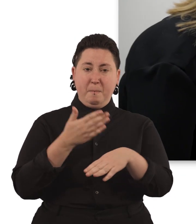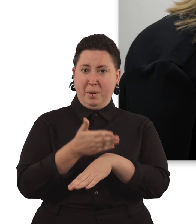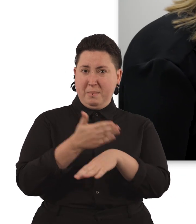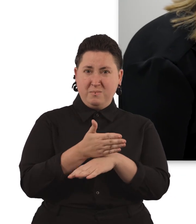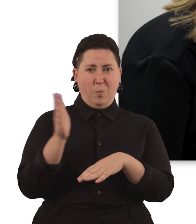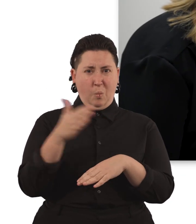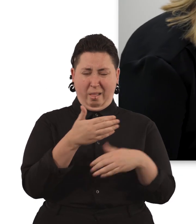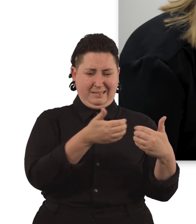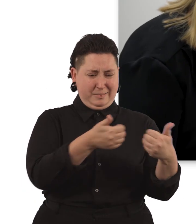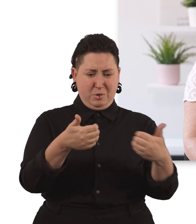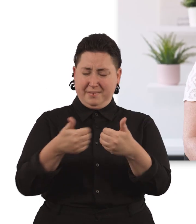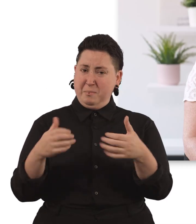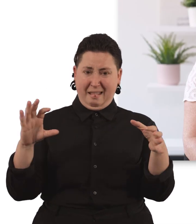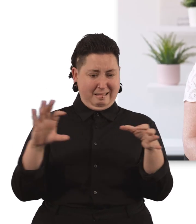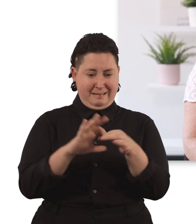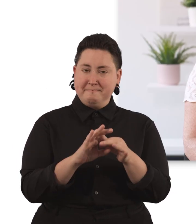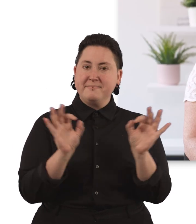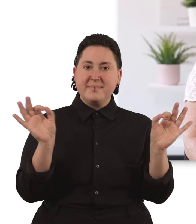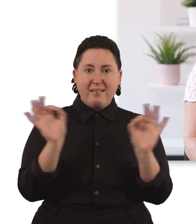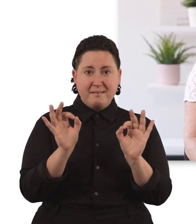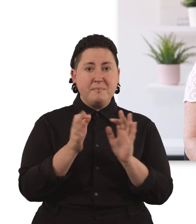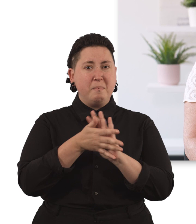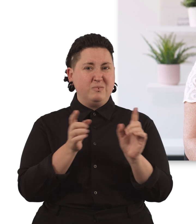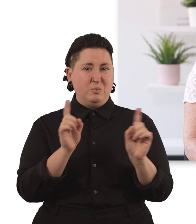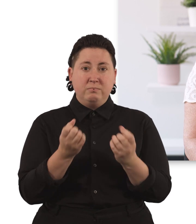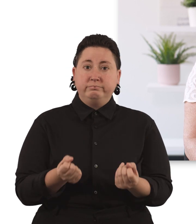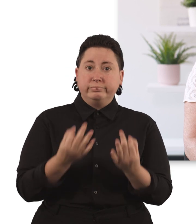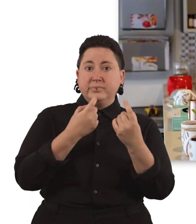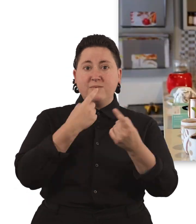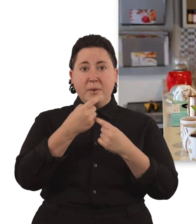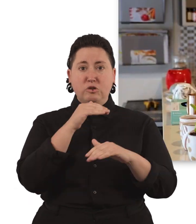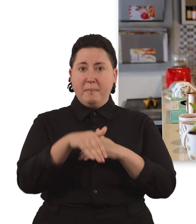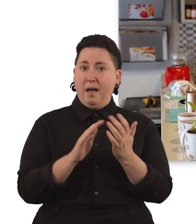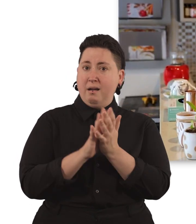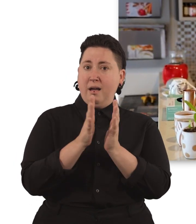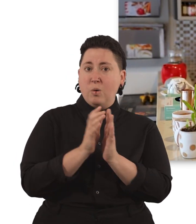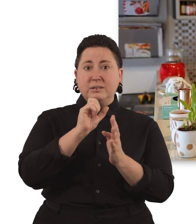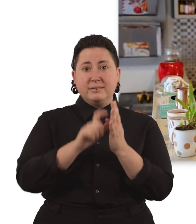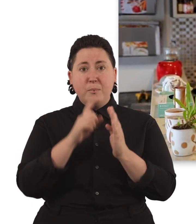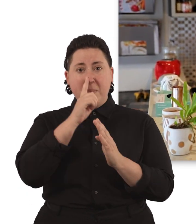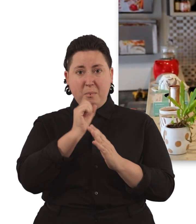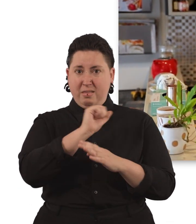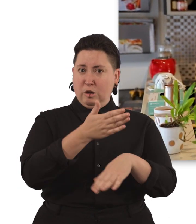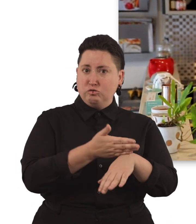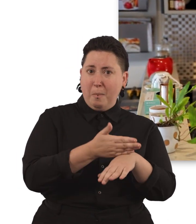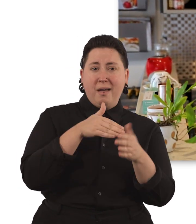The extent to which people's employment contributes to their health and wellbeing, or the extent to which the supports that are provided